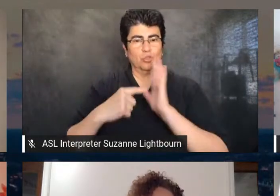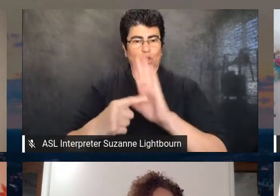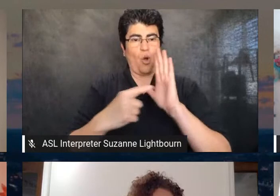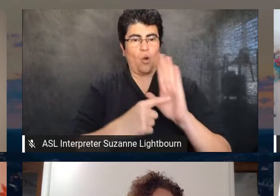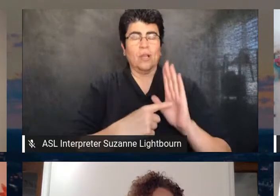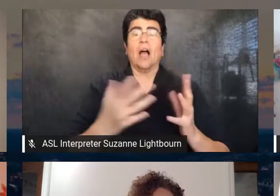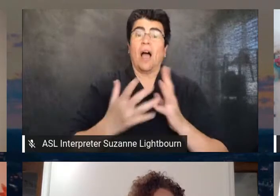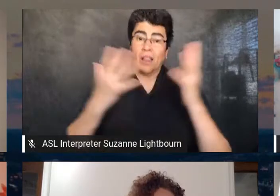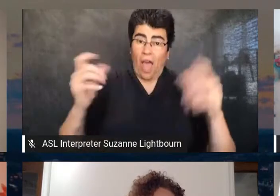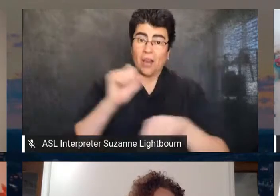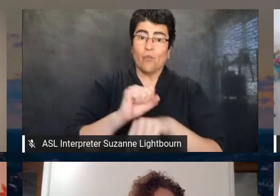it is necessary.